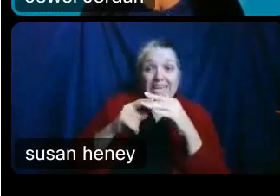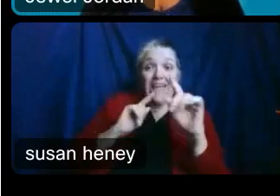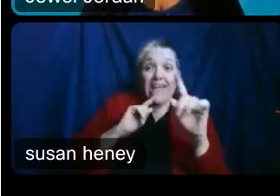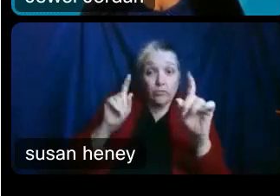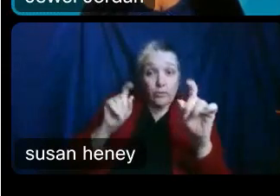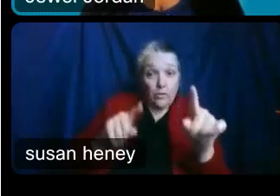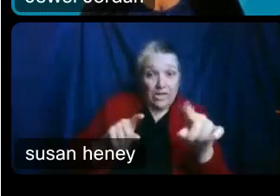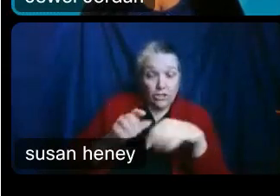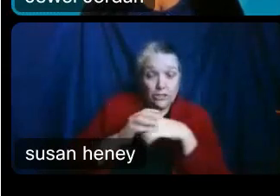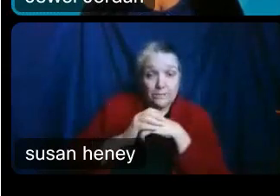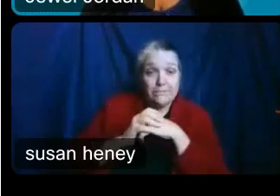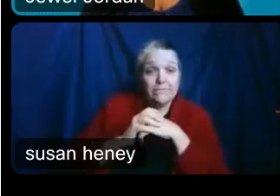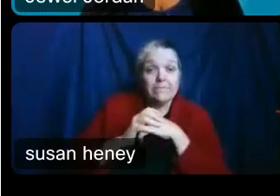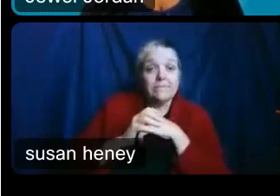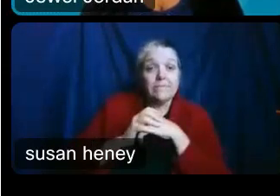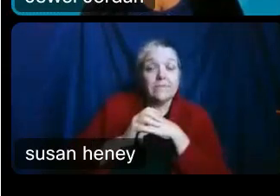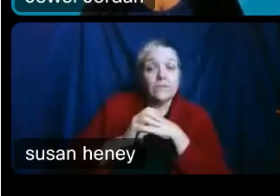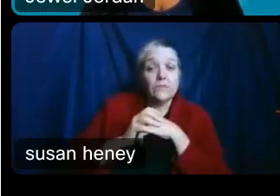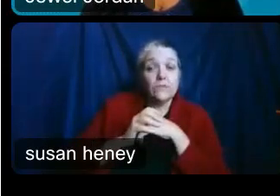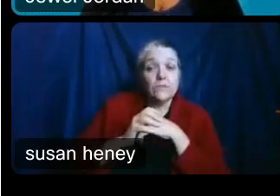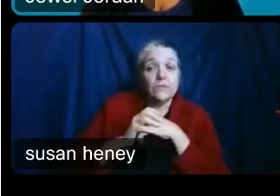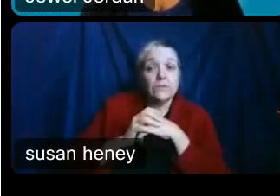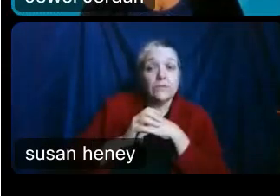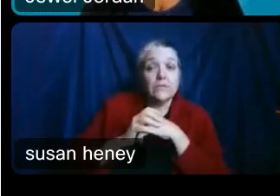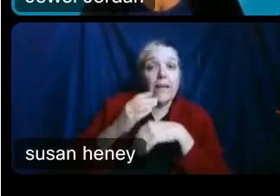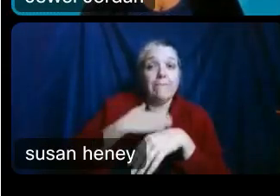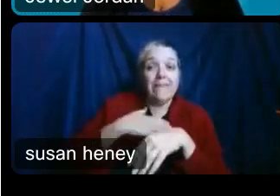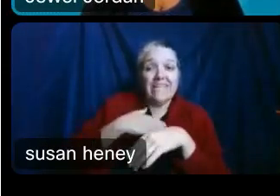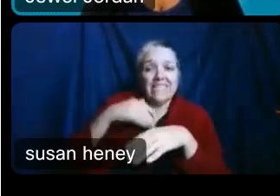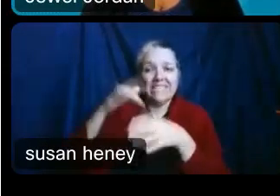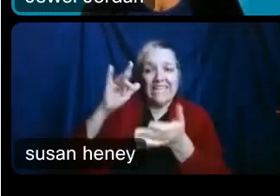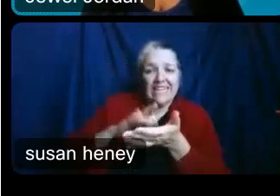for you to ask a question, use the raise hand feature and we'll call on you and the order